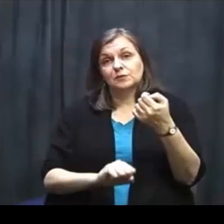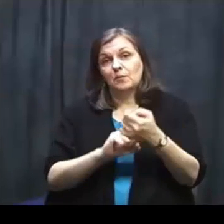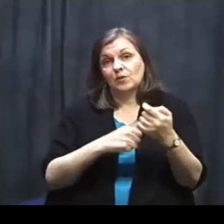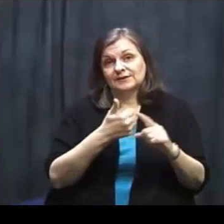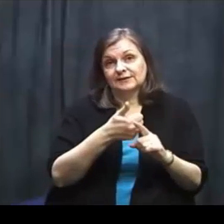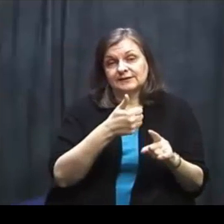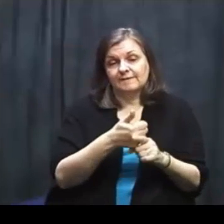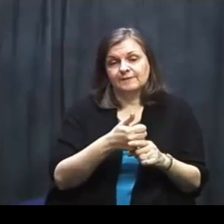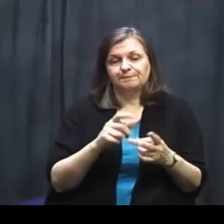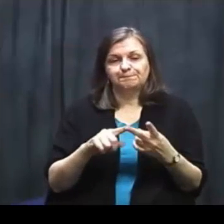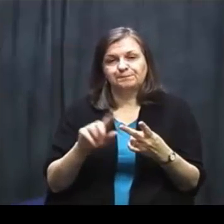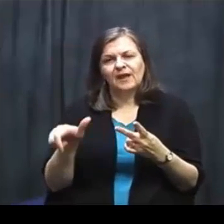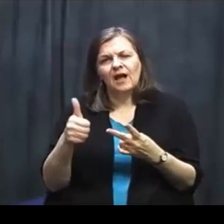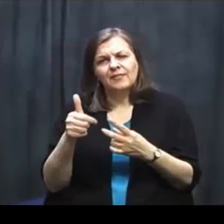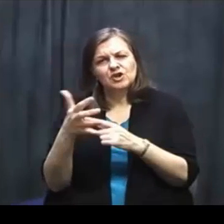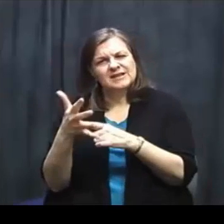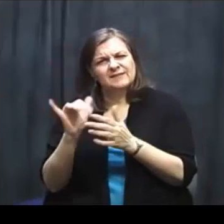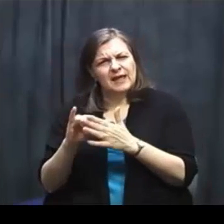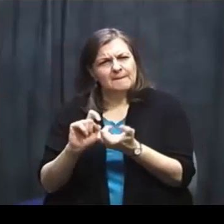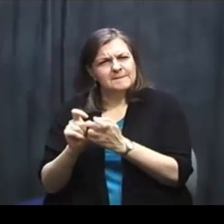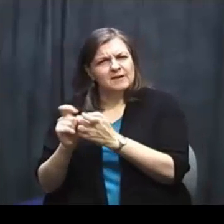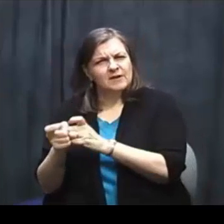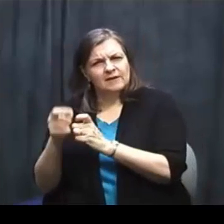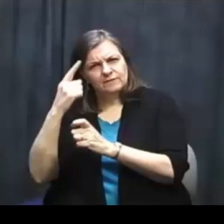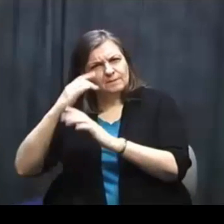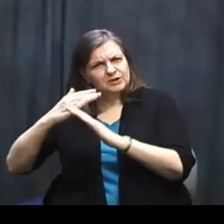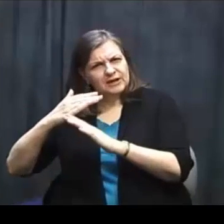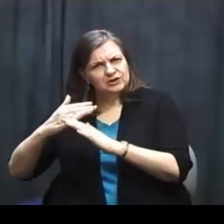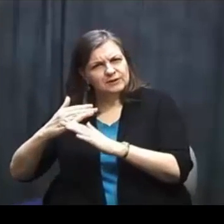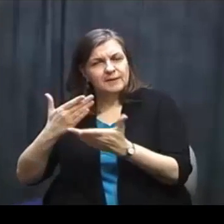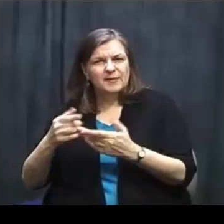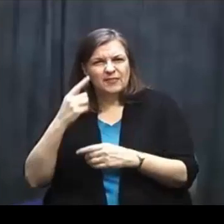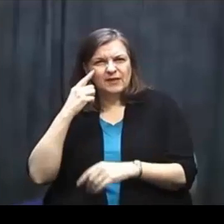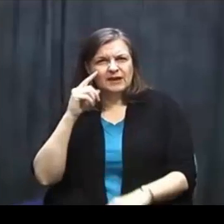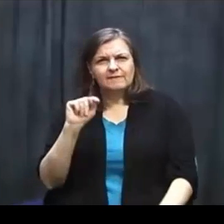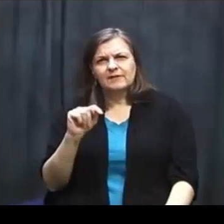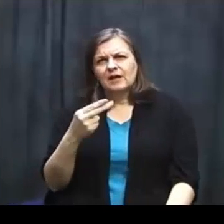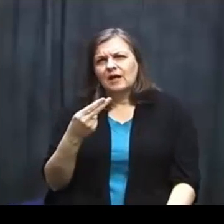as far as modified leaves for protection you may have thought of thorns or cactus spines